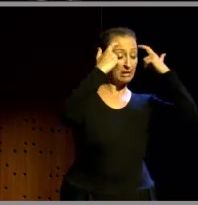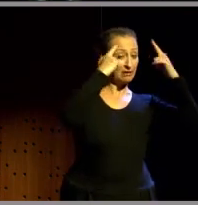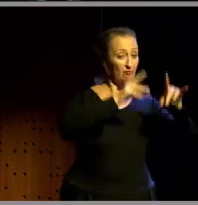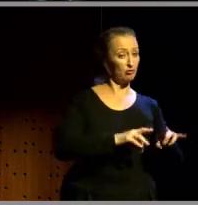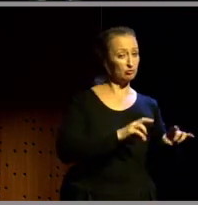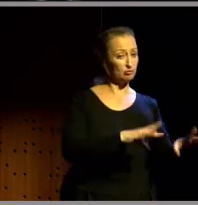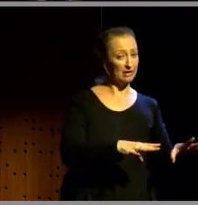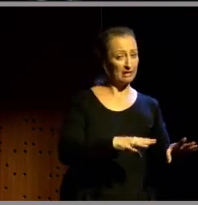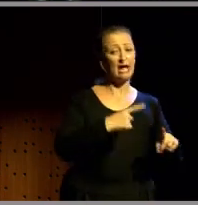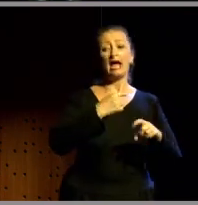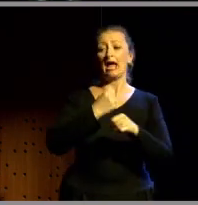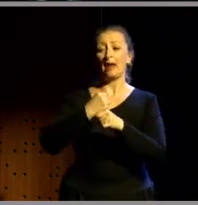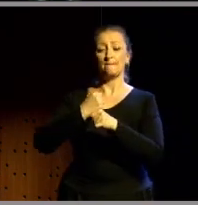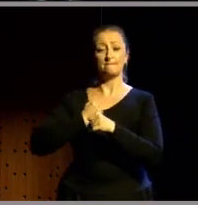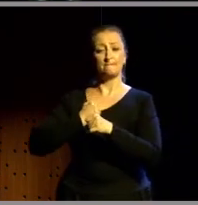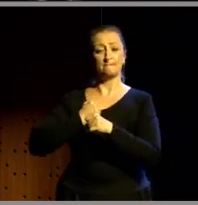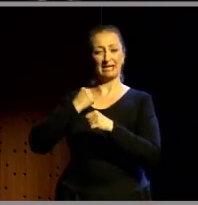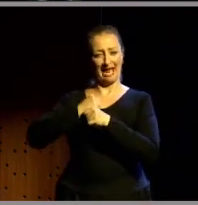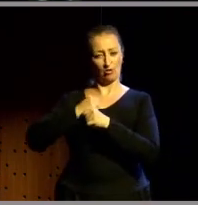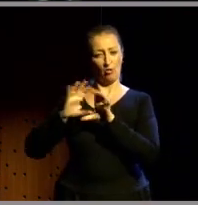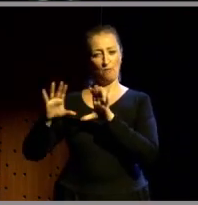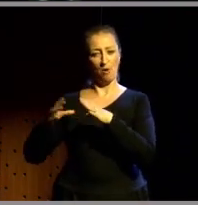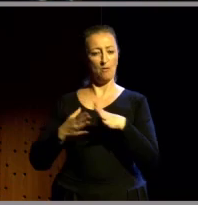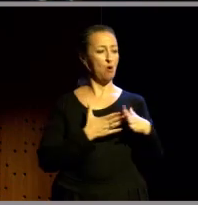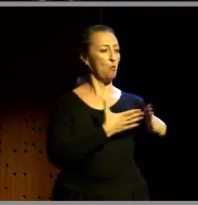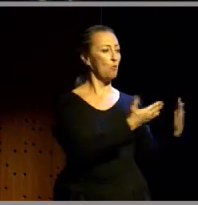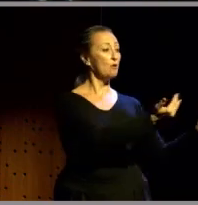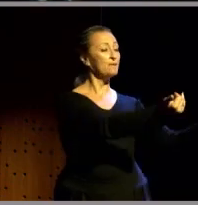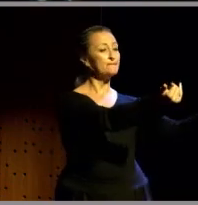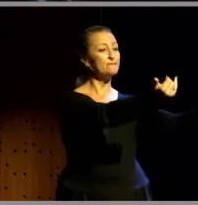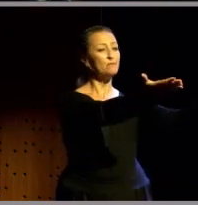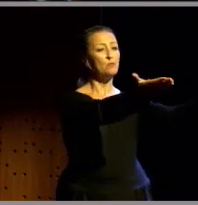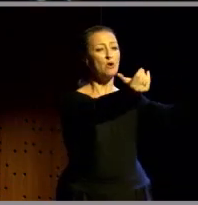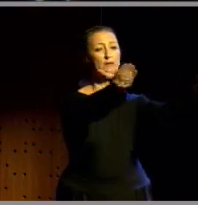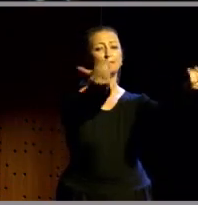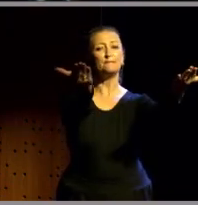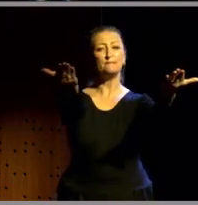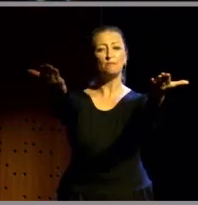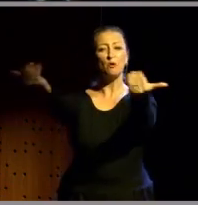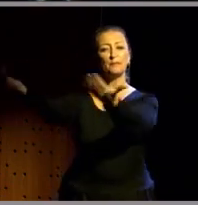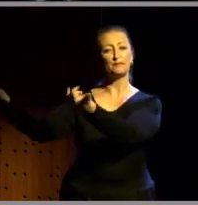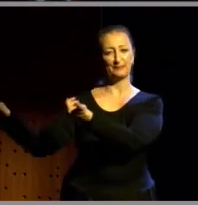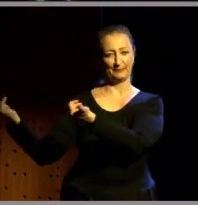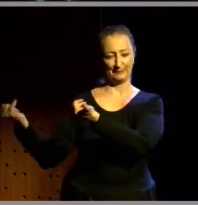and of the Gadigal mob, welcome, welcome, welcome.